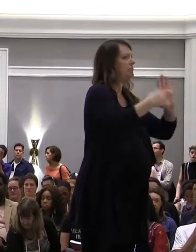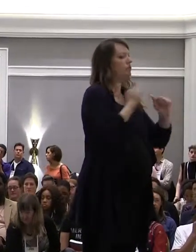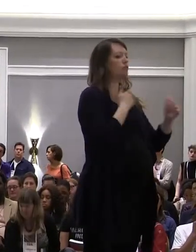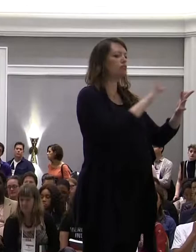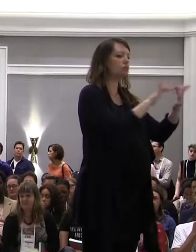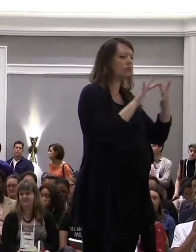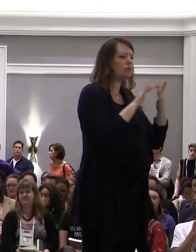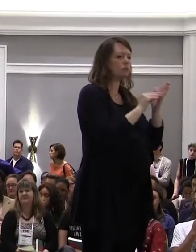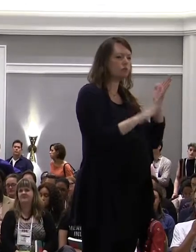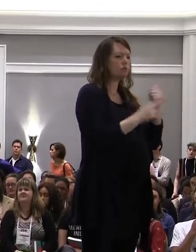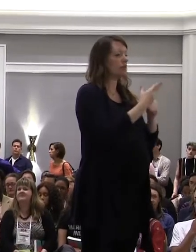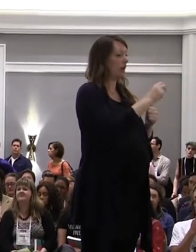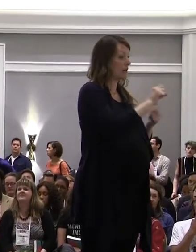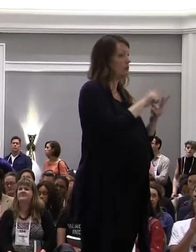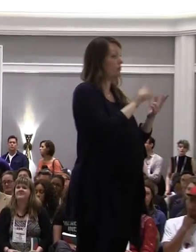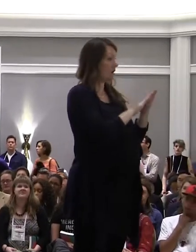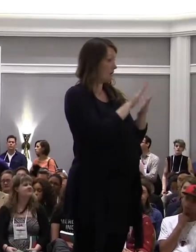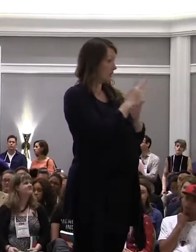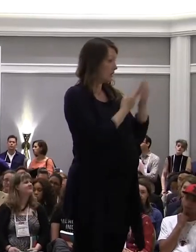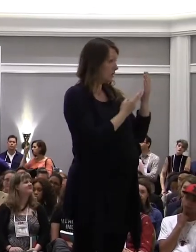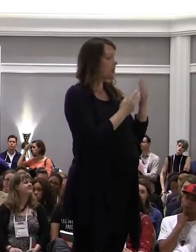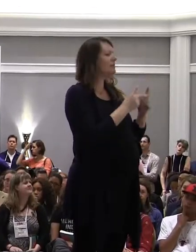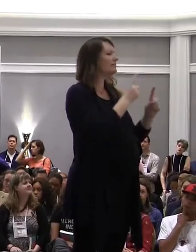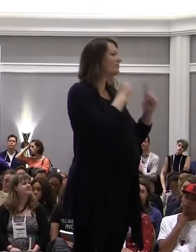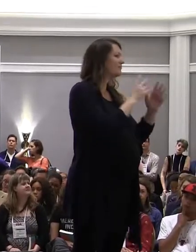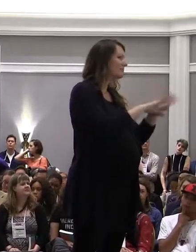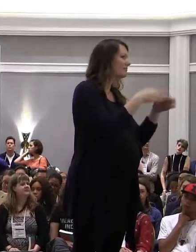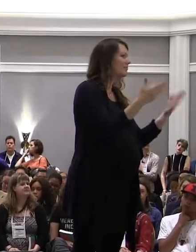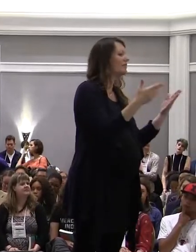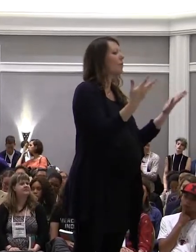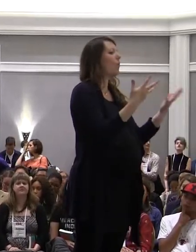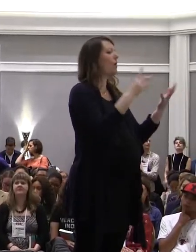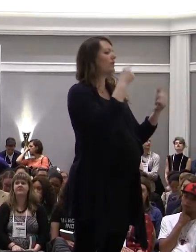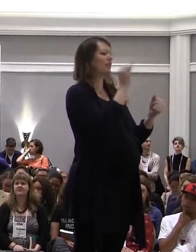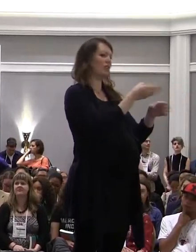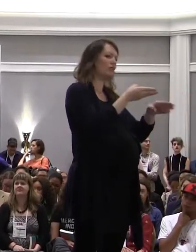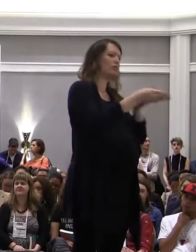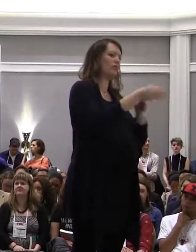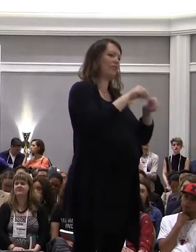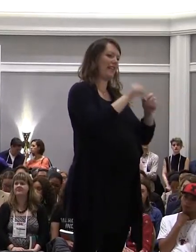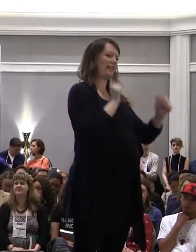in high school and colleges and talk about careers in the Theatres as viable career paths.